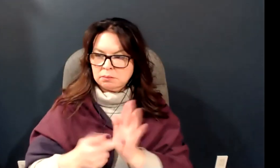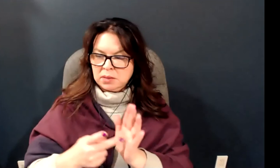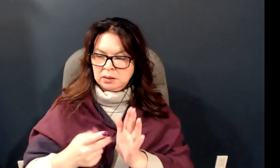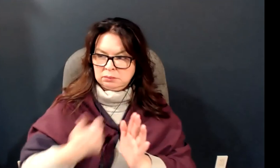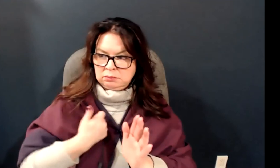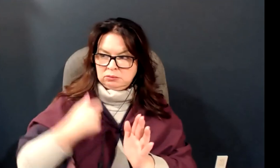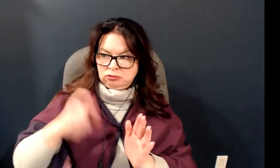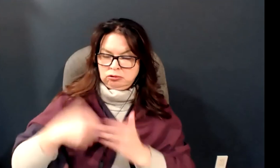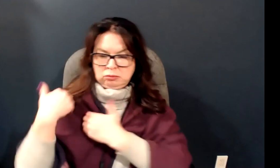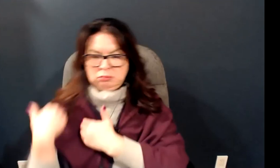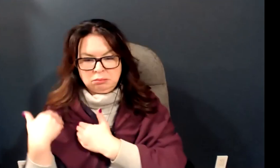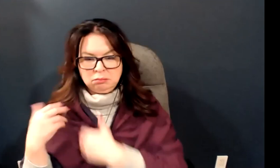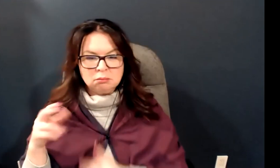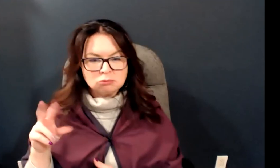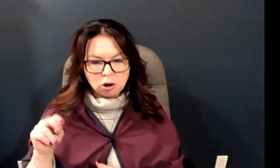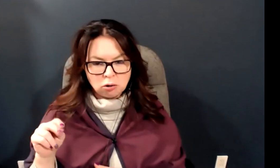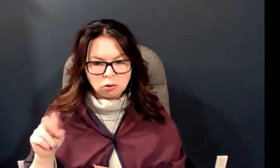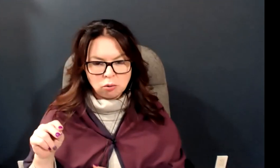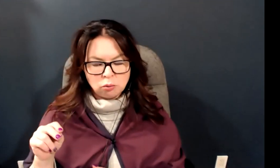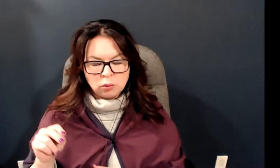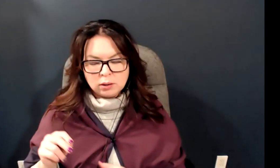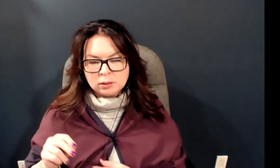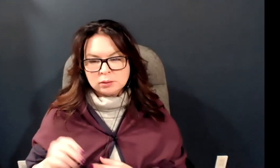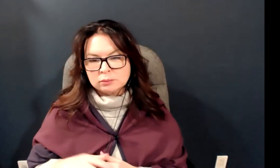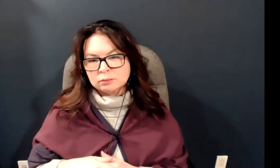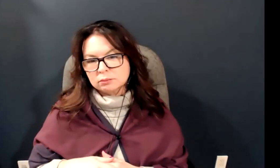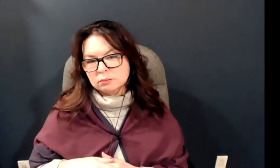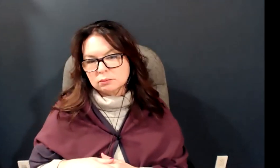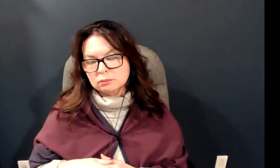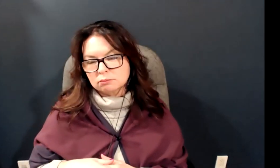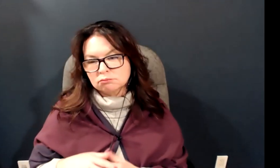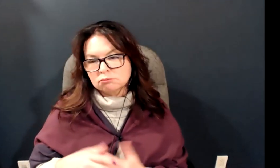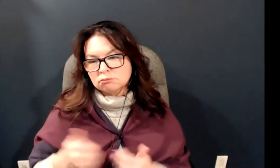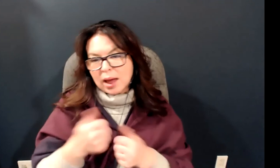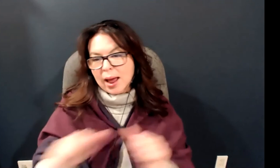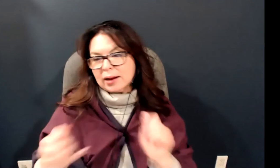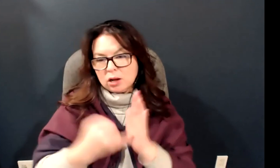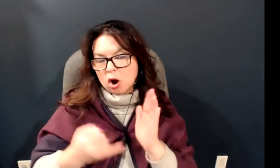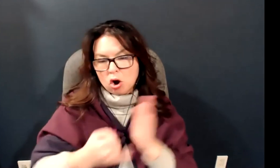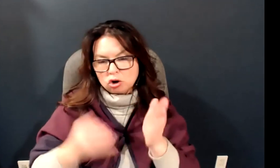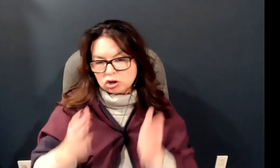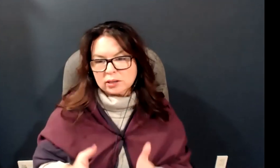[Diane] Yeah, well, when we were working on this exhibition, that's there now from